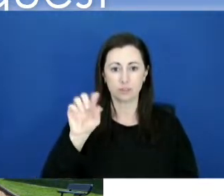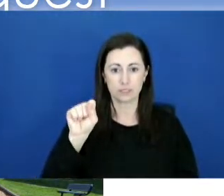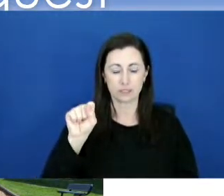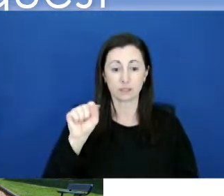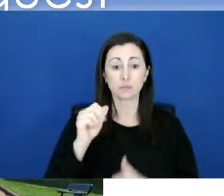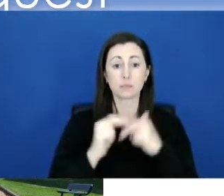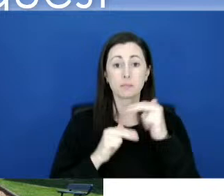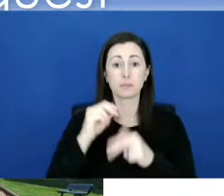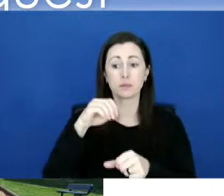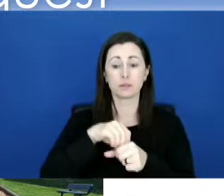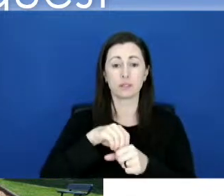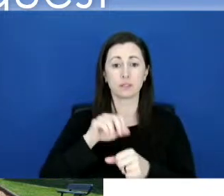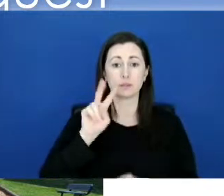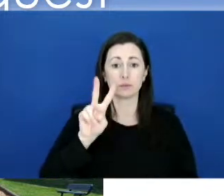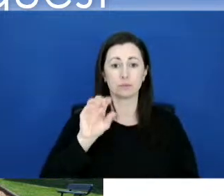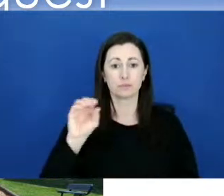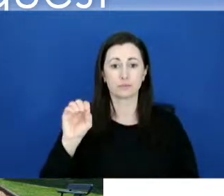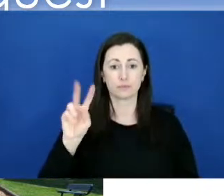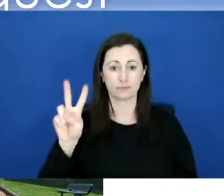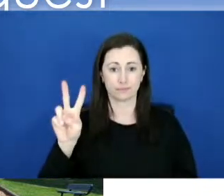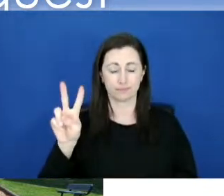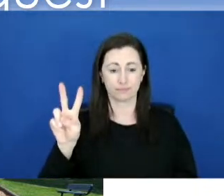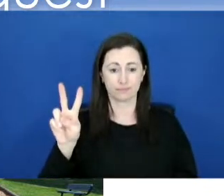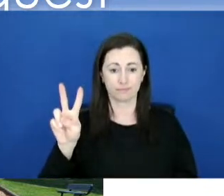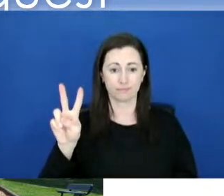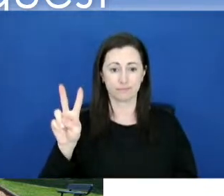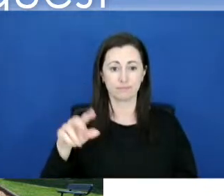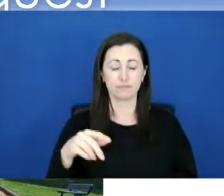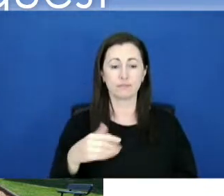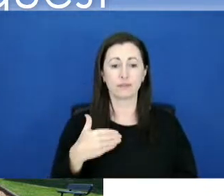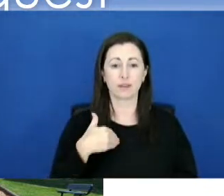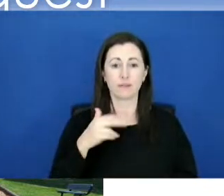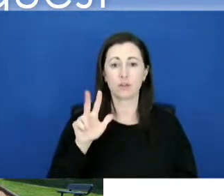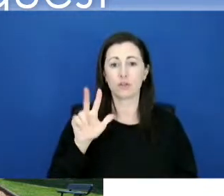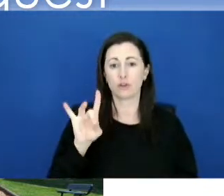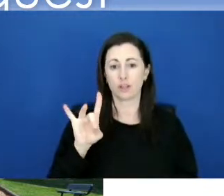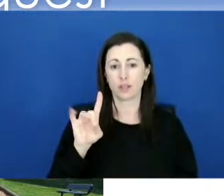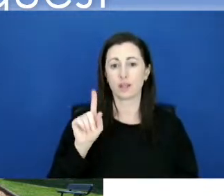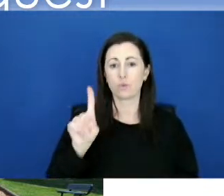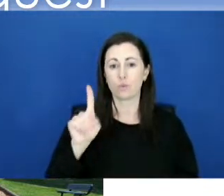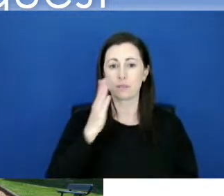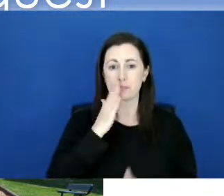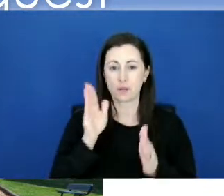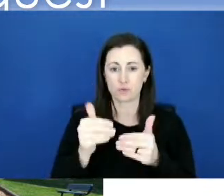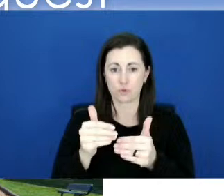34.5 MILLION.